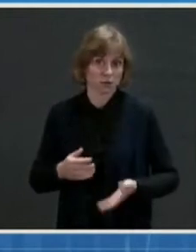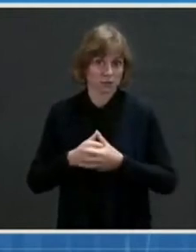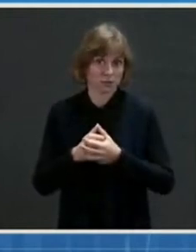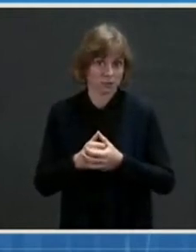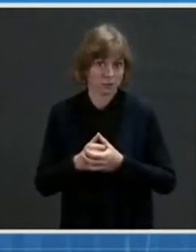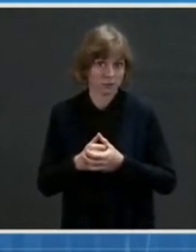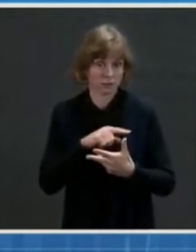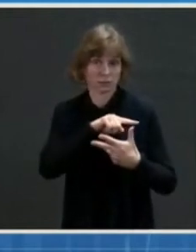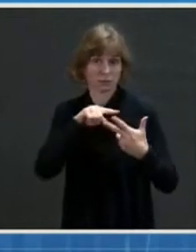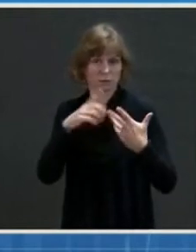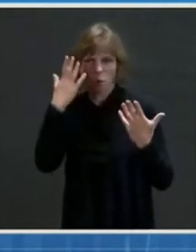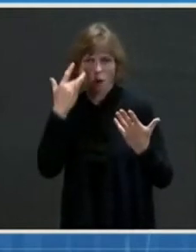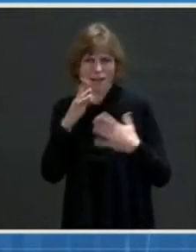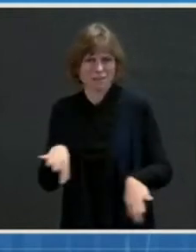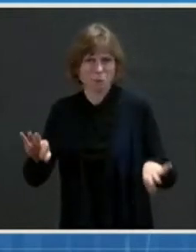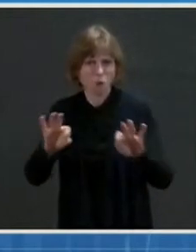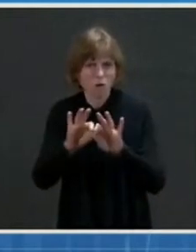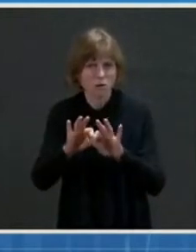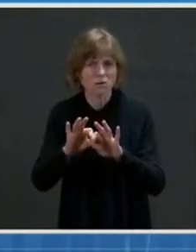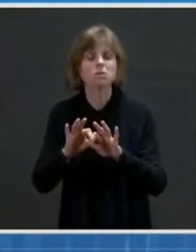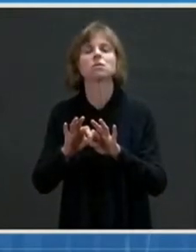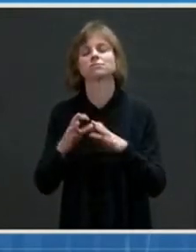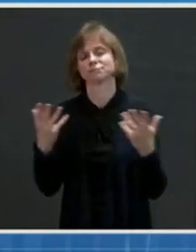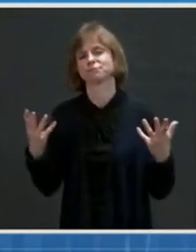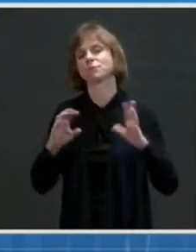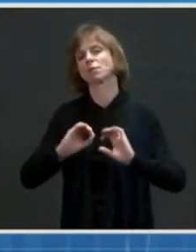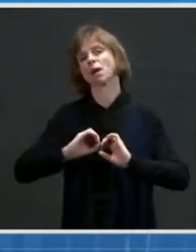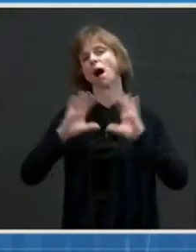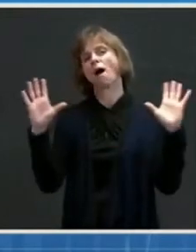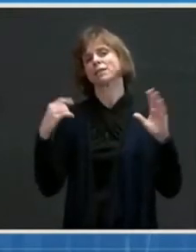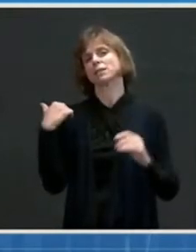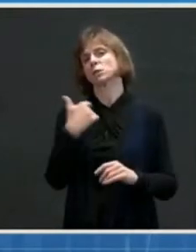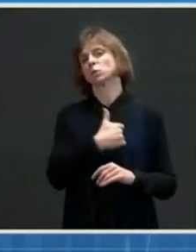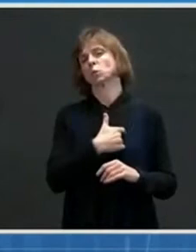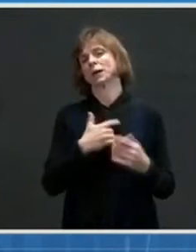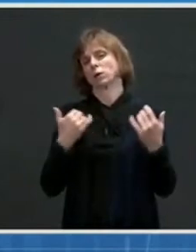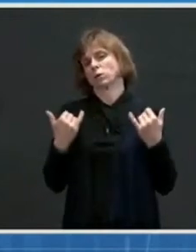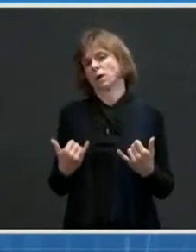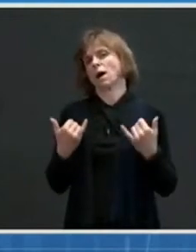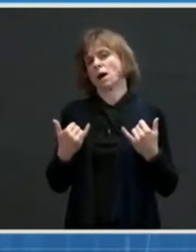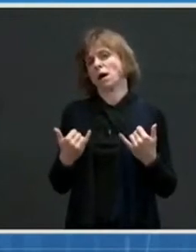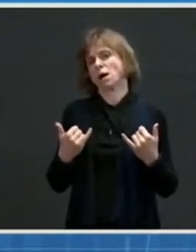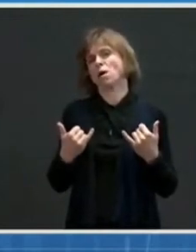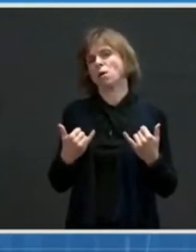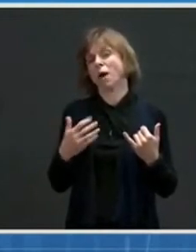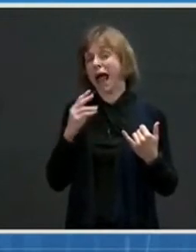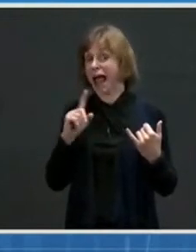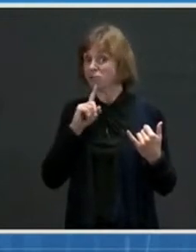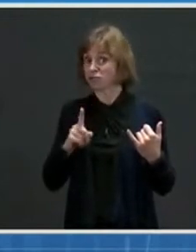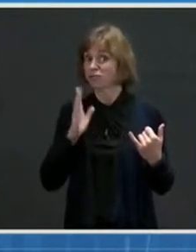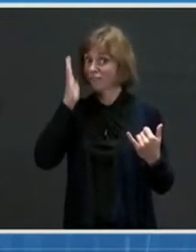GUIDANCE ARE VACCINES, COVID-19 TESTS, AND THERAPEUTICS. WHY IS THIS IMPORTANT?